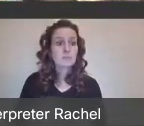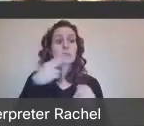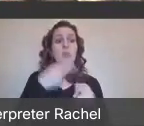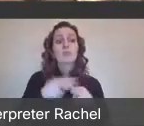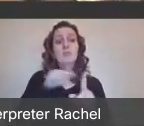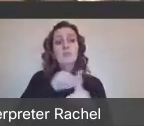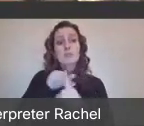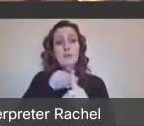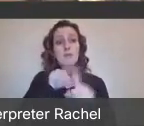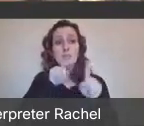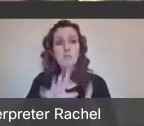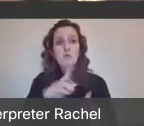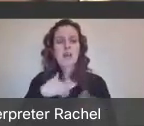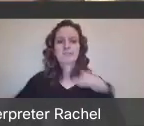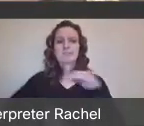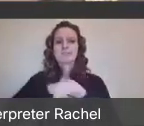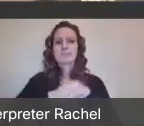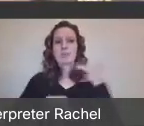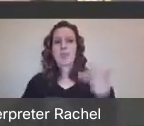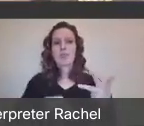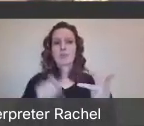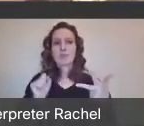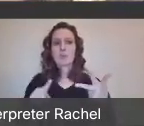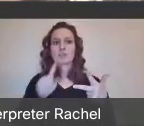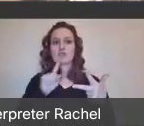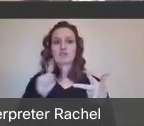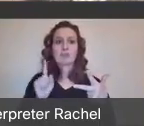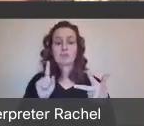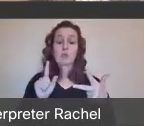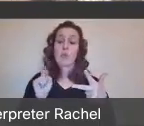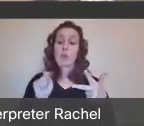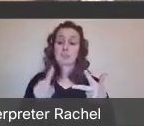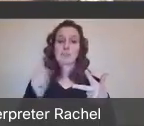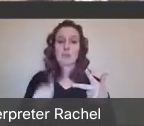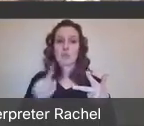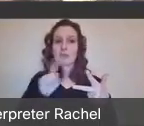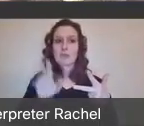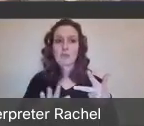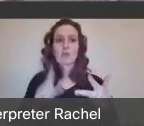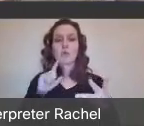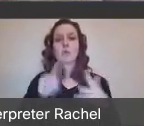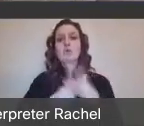a three question per reporter limit today. We'll start with Crissa Shoemaker from The Intelligencer.